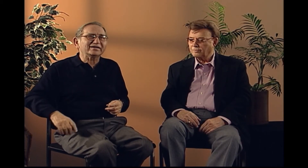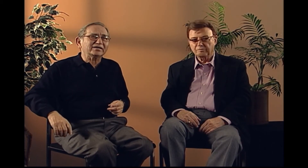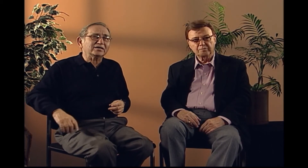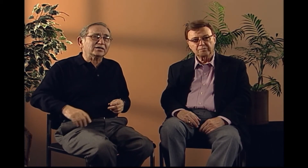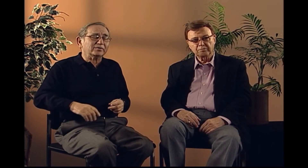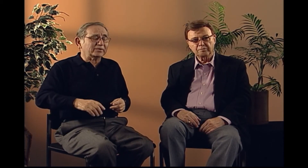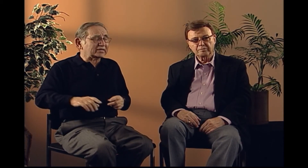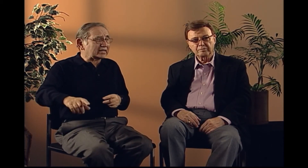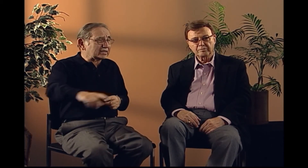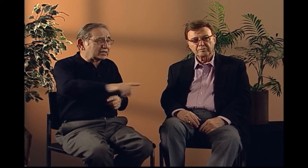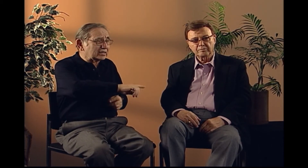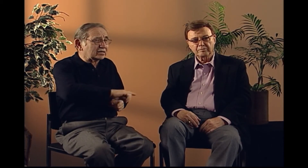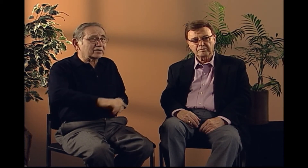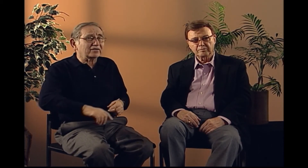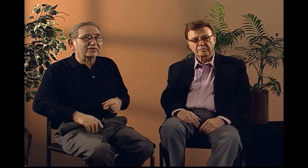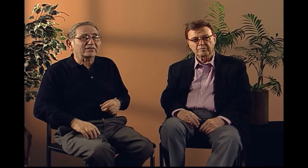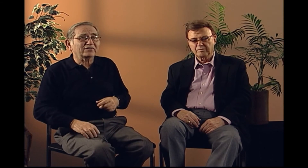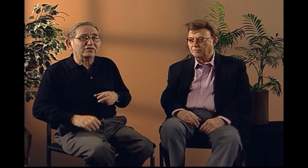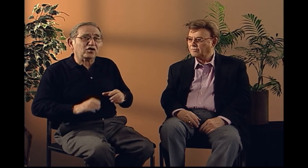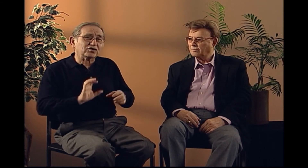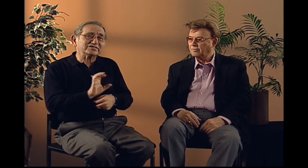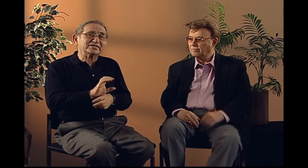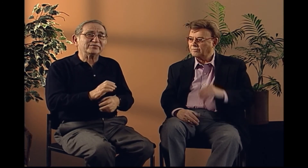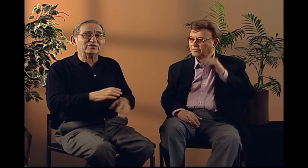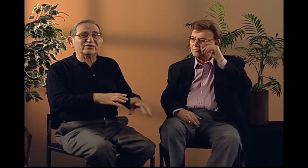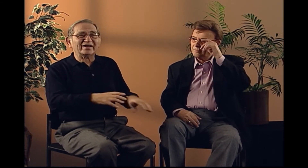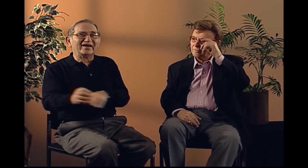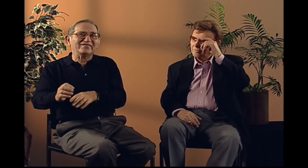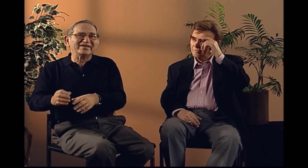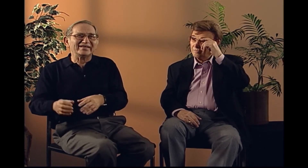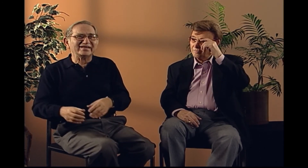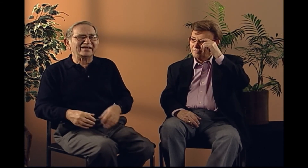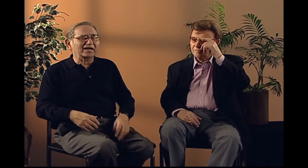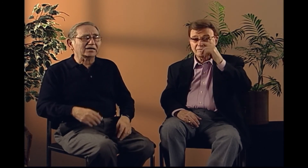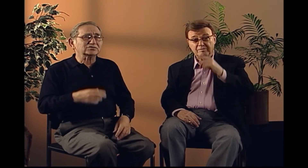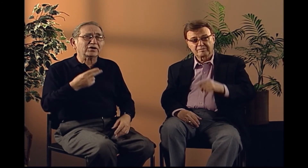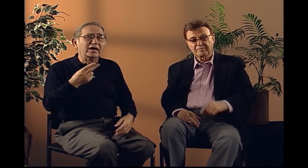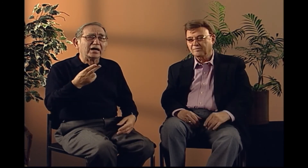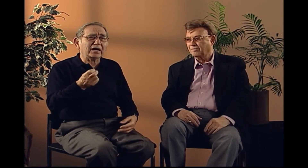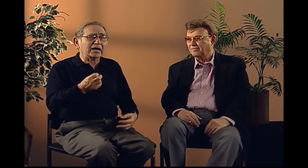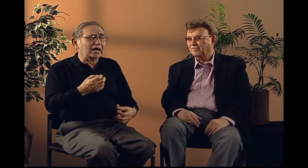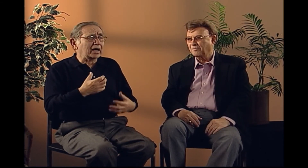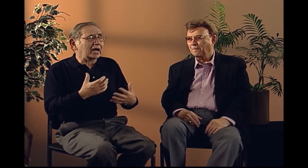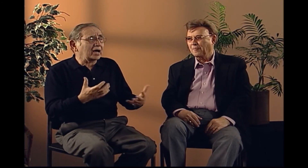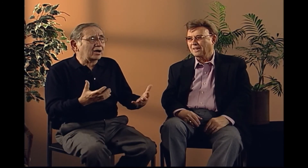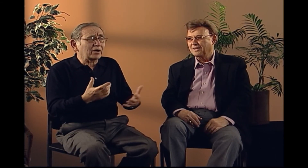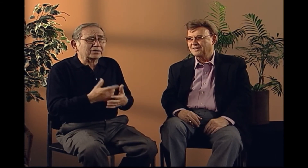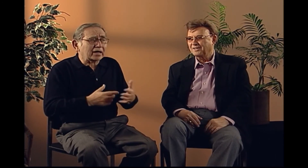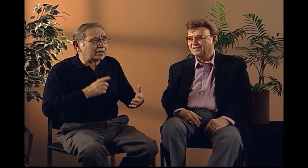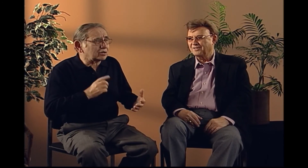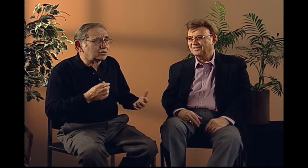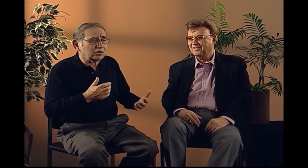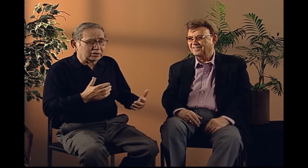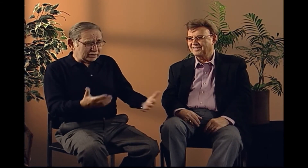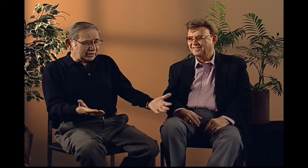You know, and then we would have an individual or a treasurer, somebody that had already quit the group, and they forced this individual to leave.